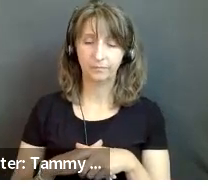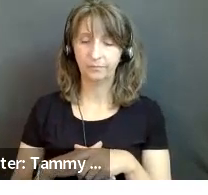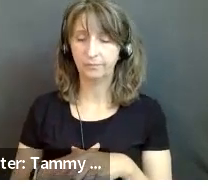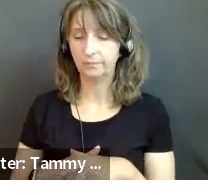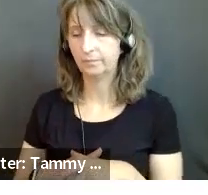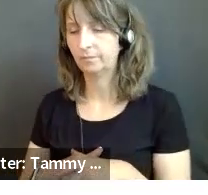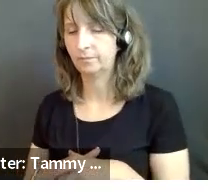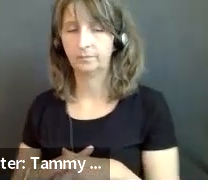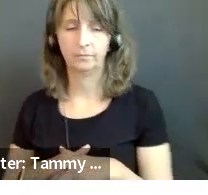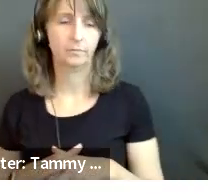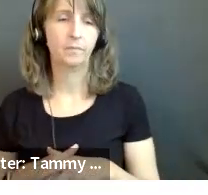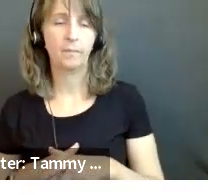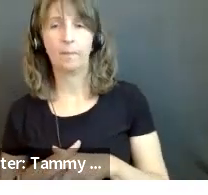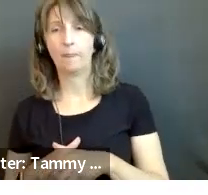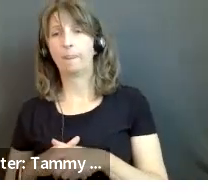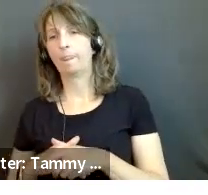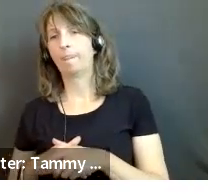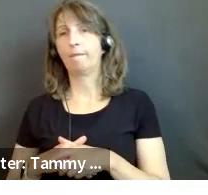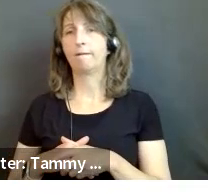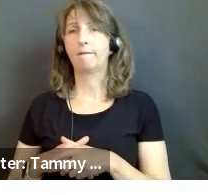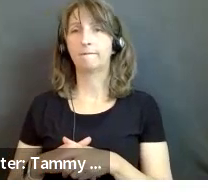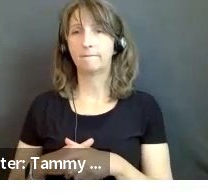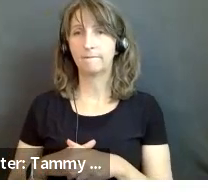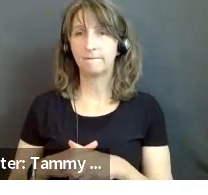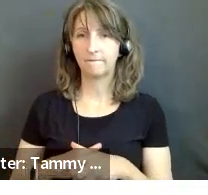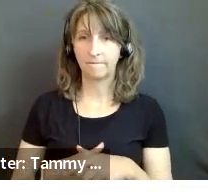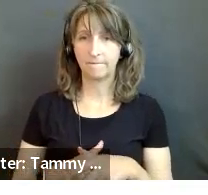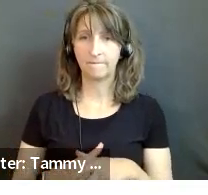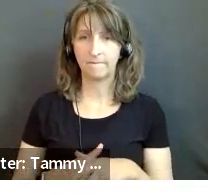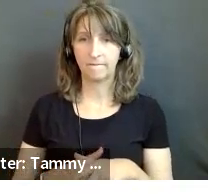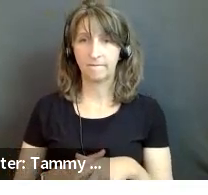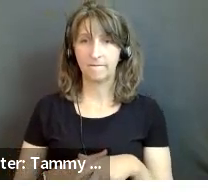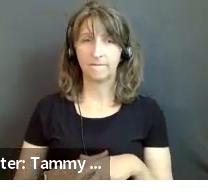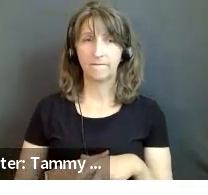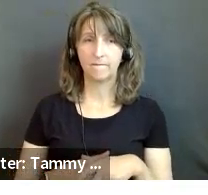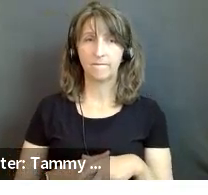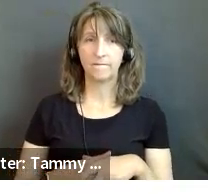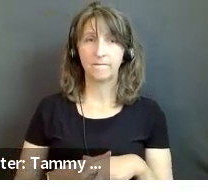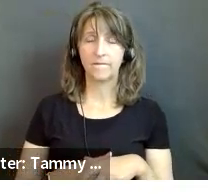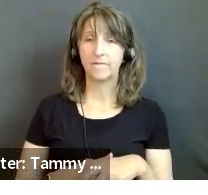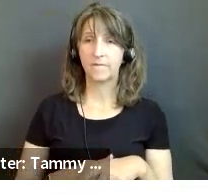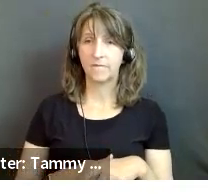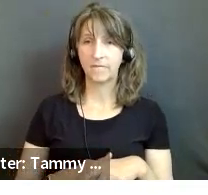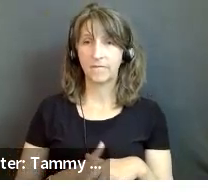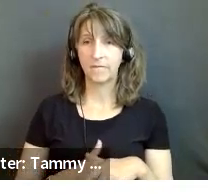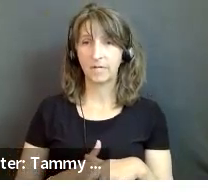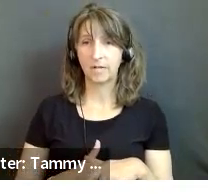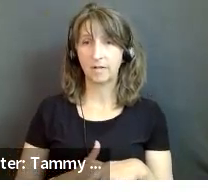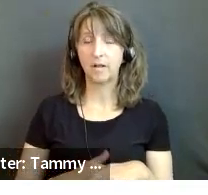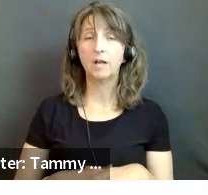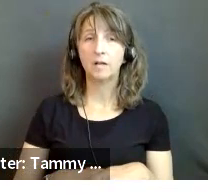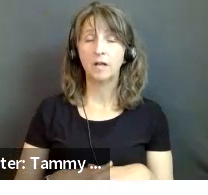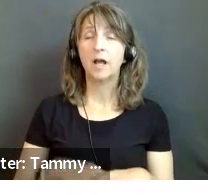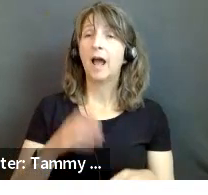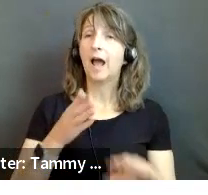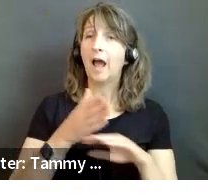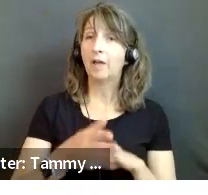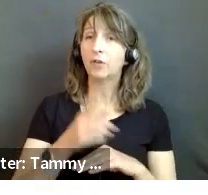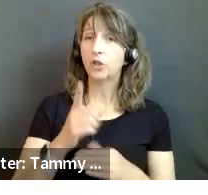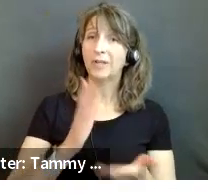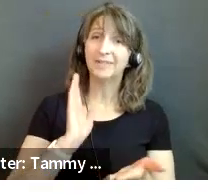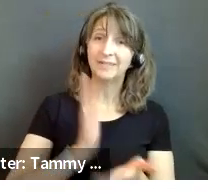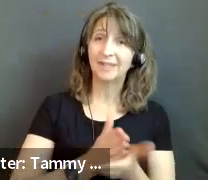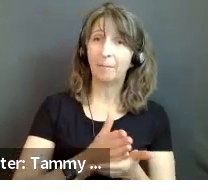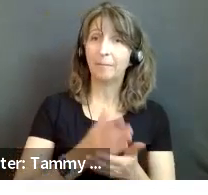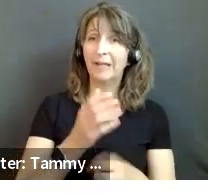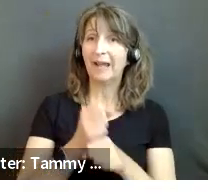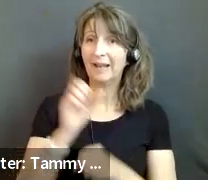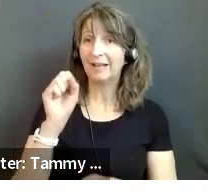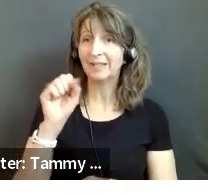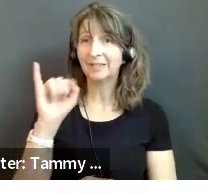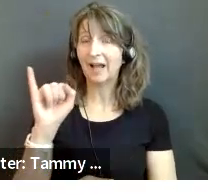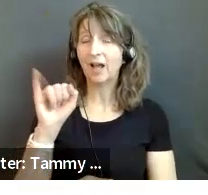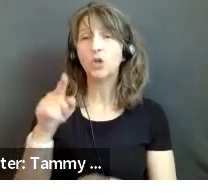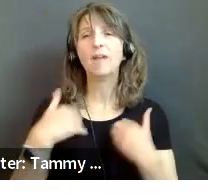This is a 5 year period that. Let you jump back in. Relatively quickly in the system without putting in a totally new application.